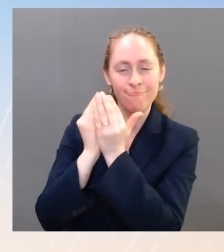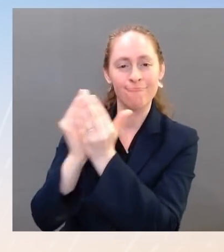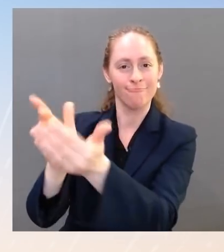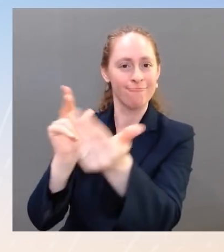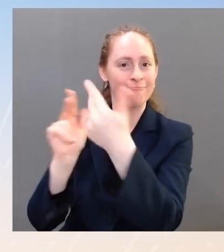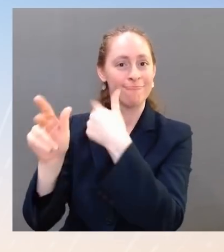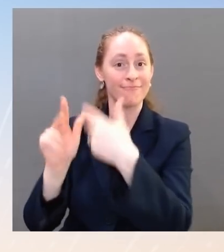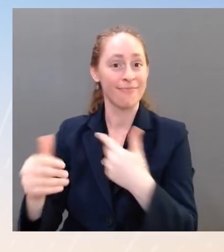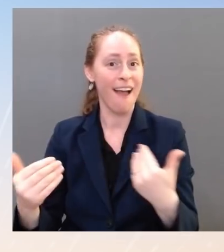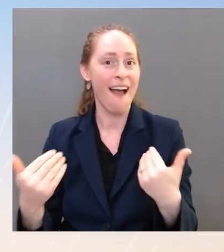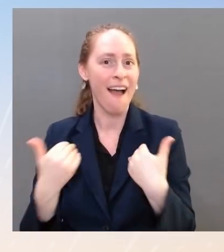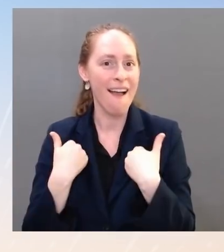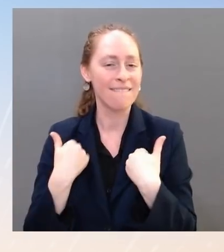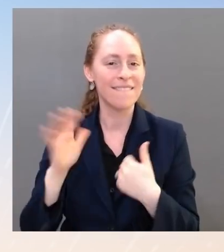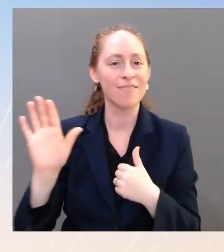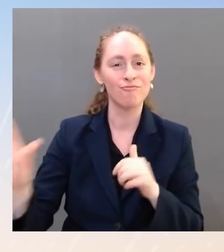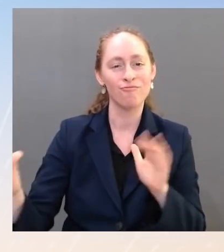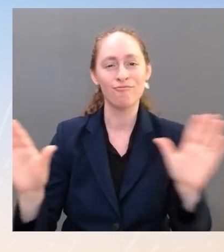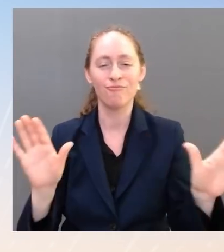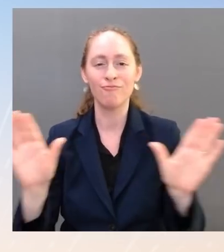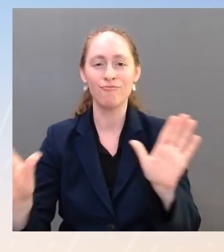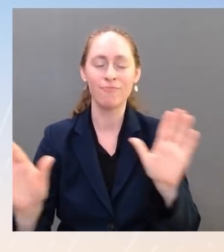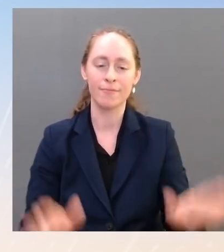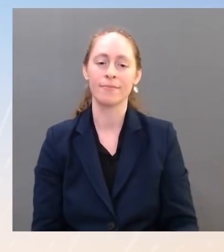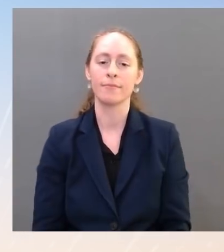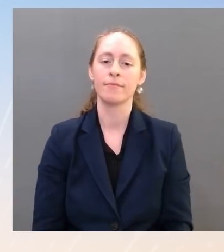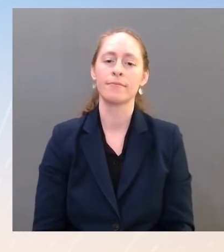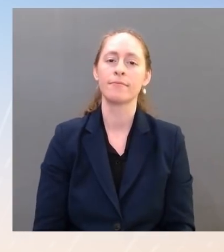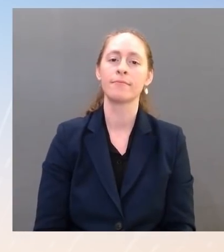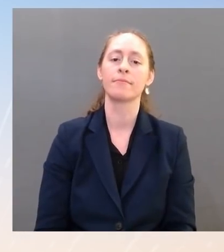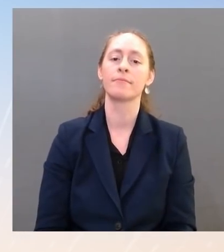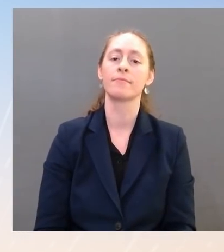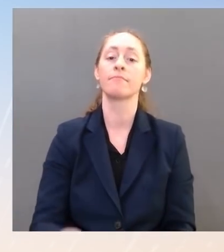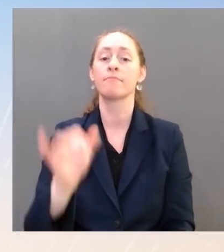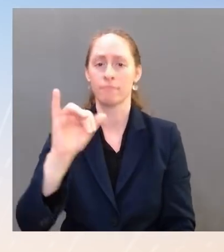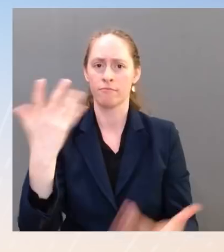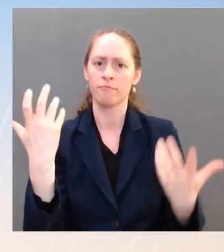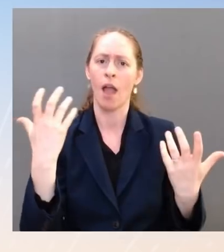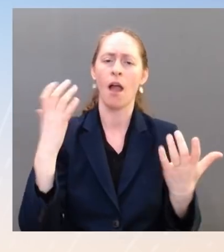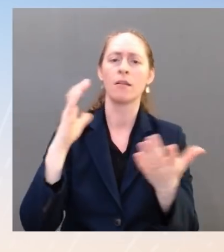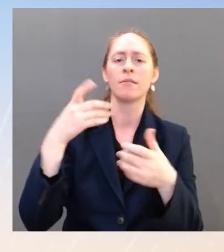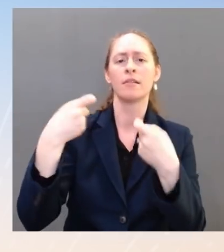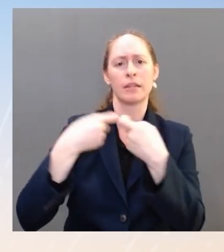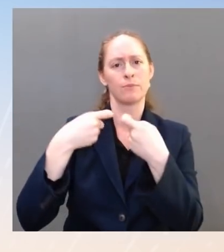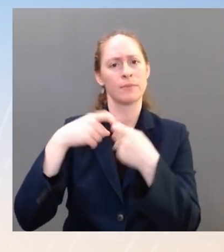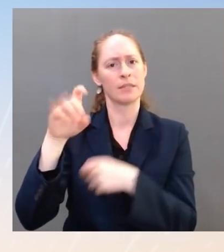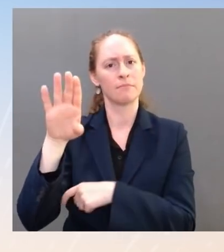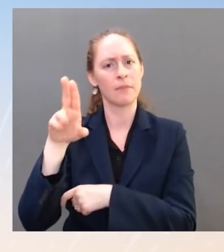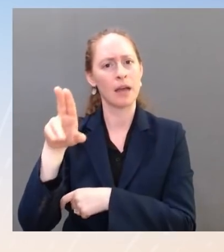helping people to get to where they need to go without there being fumes and emissions coming from those busses.